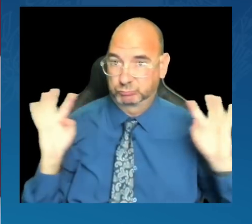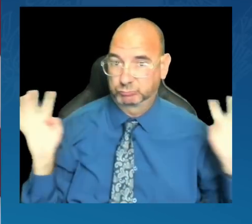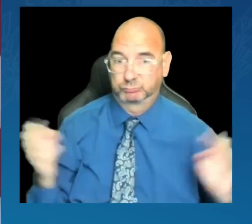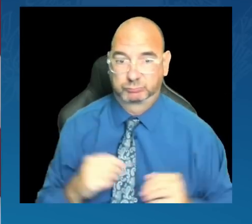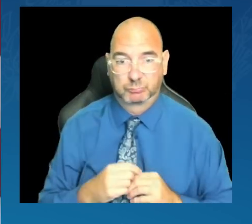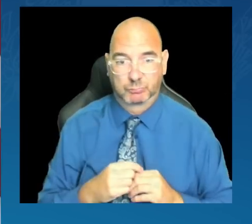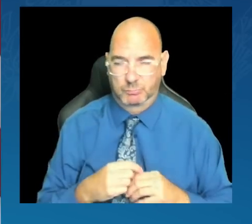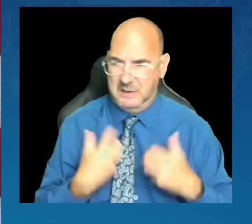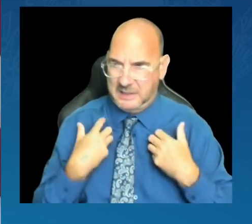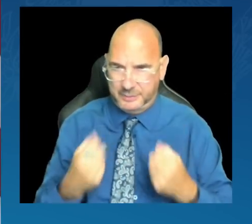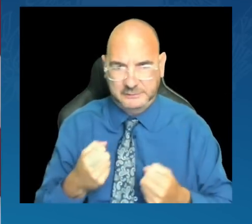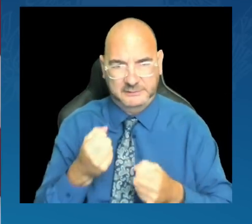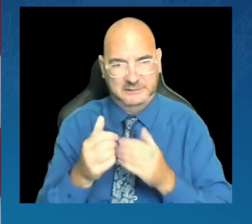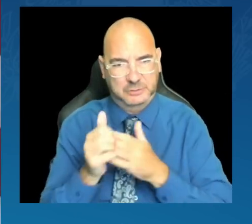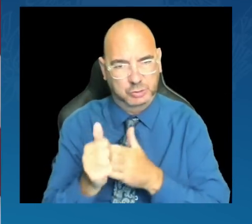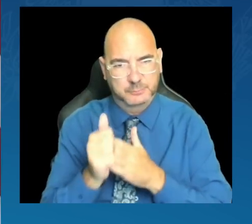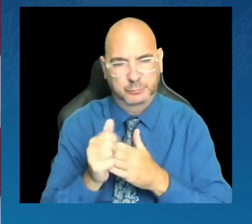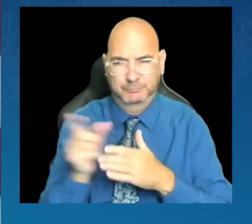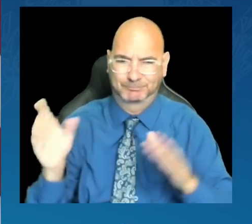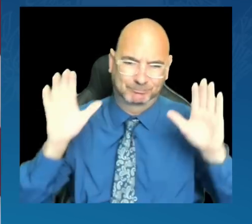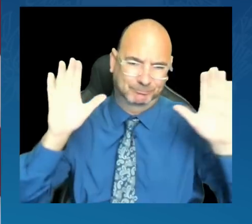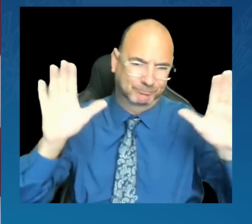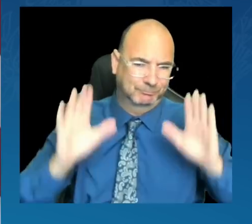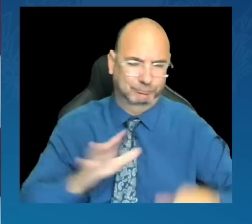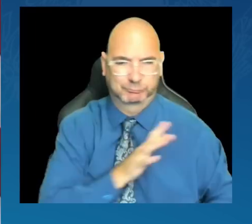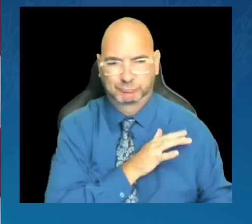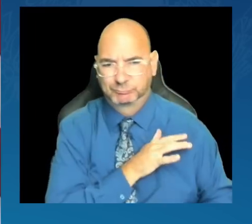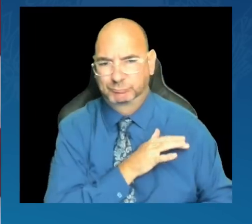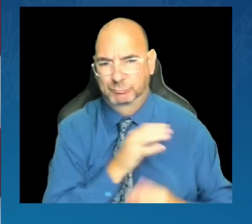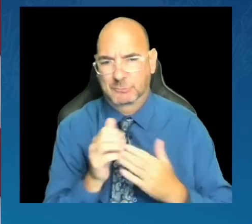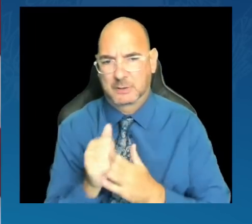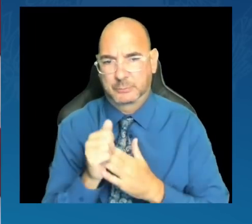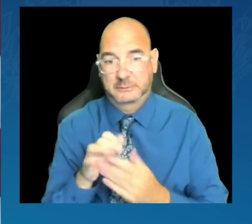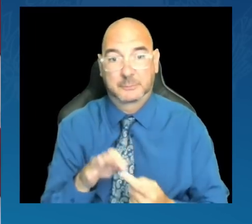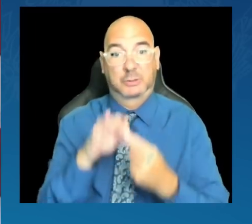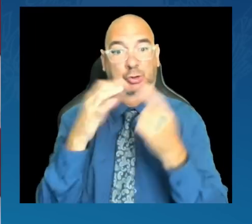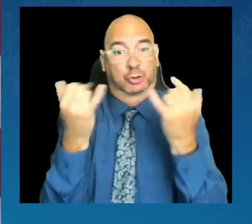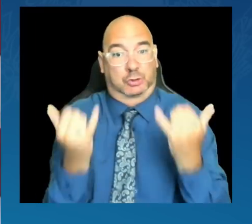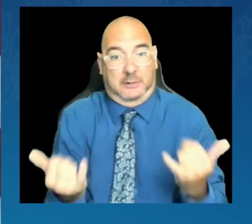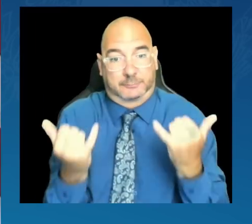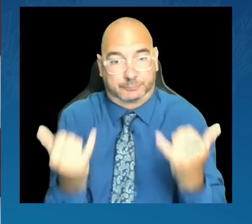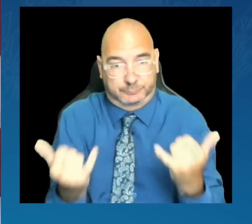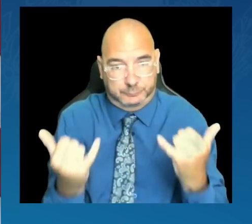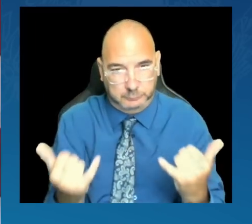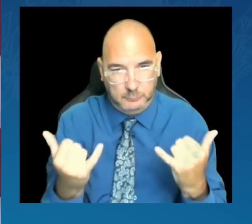and, in particular, on this day where Indiana is the first state